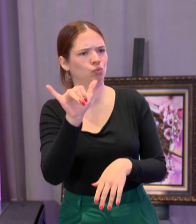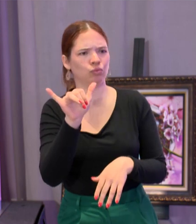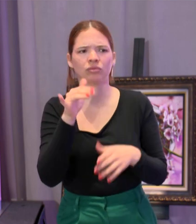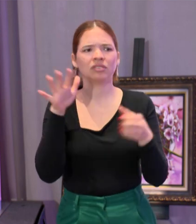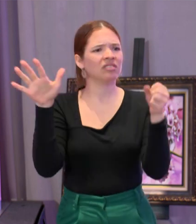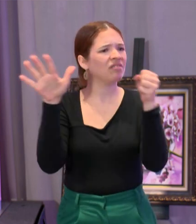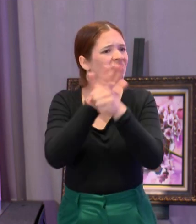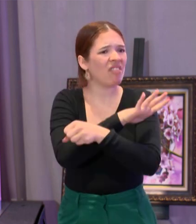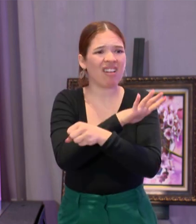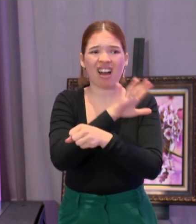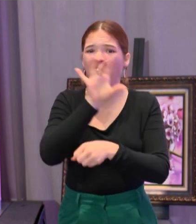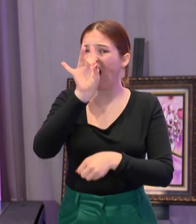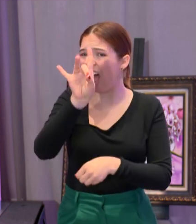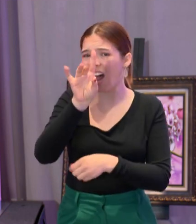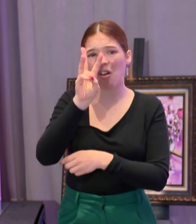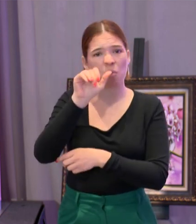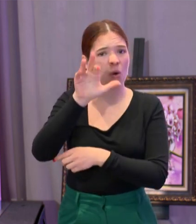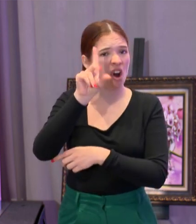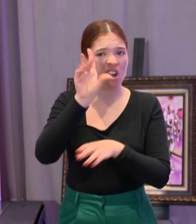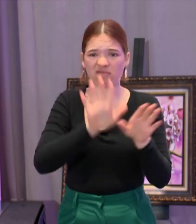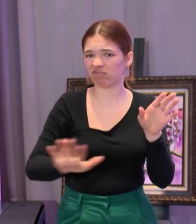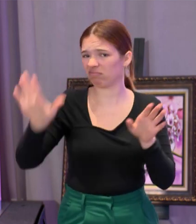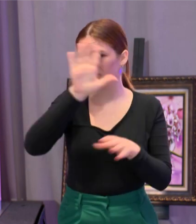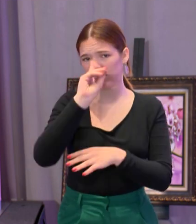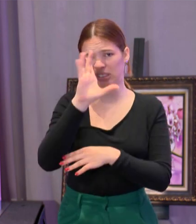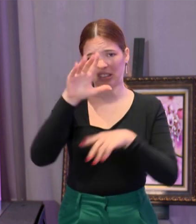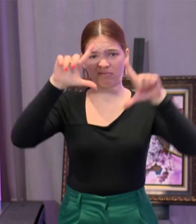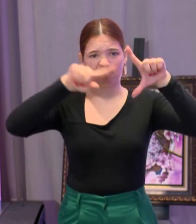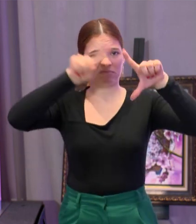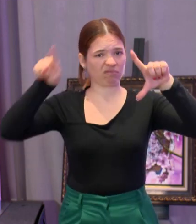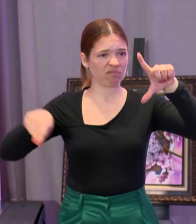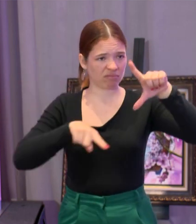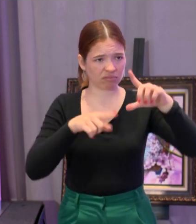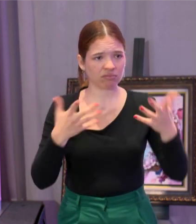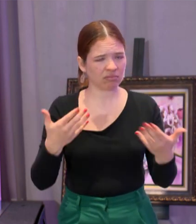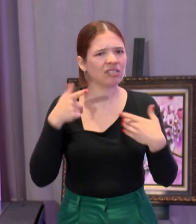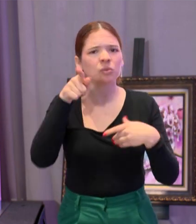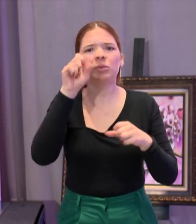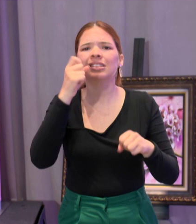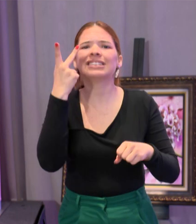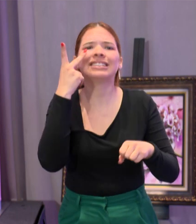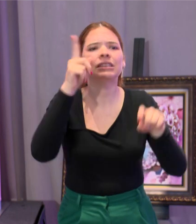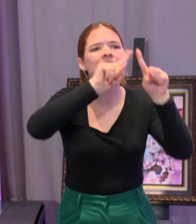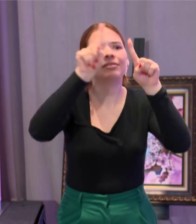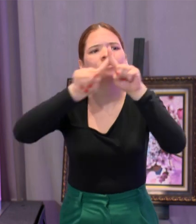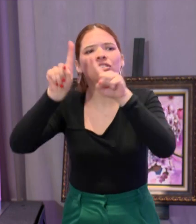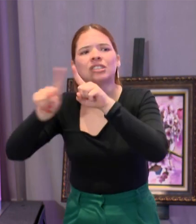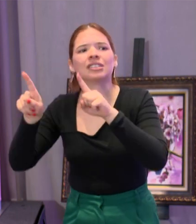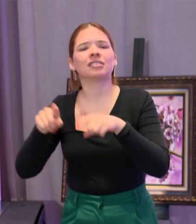EVENTS TO CELEBRATE THE FESTIVAL. INCLUDING THE KITE FESTIVAL, A